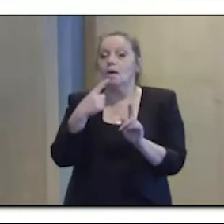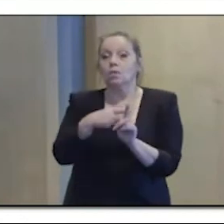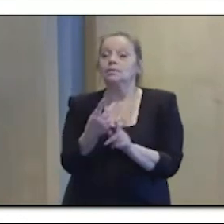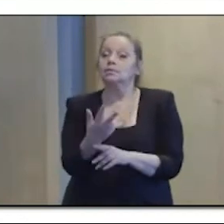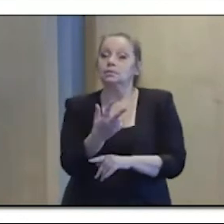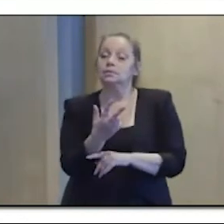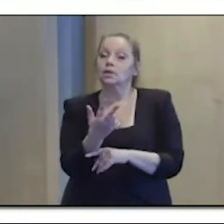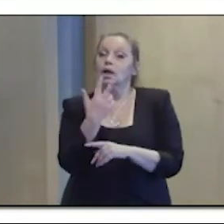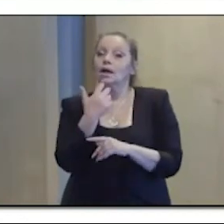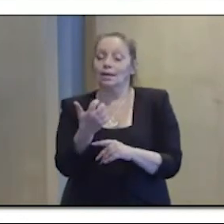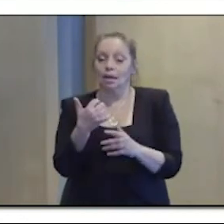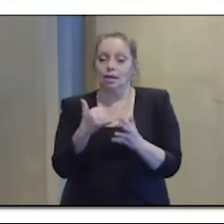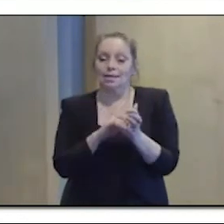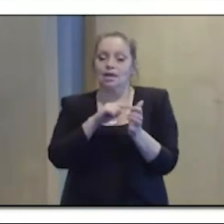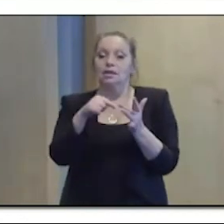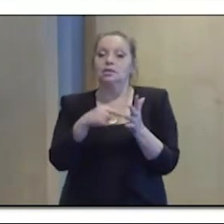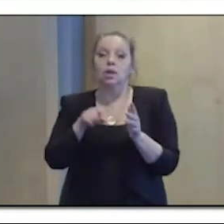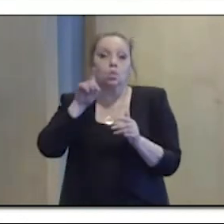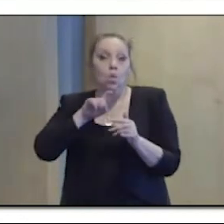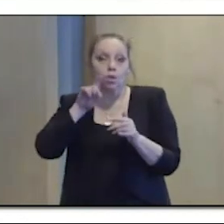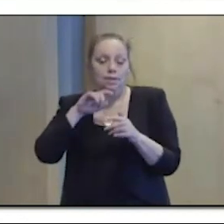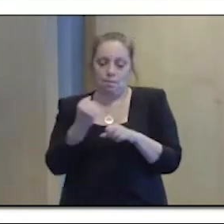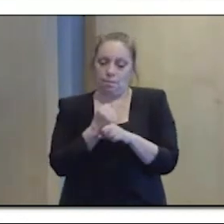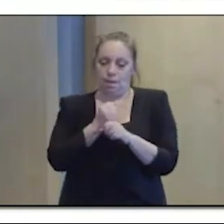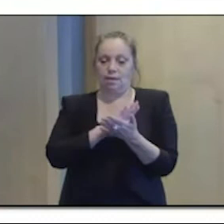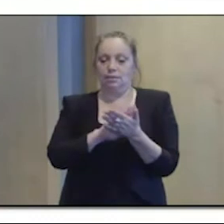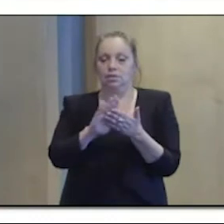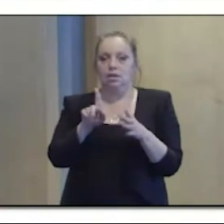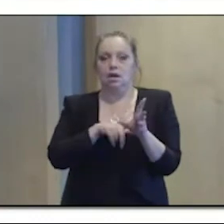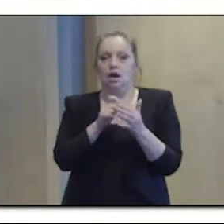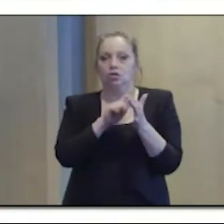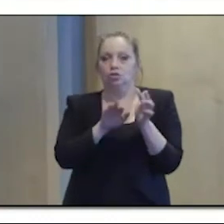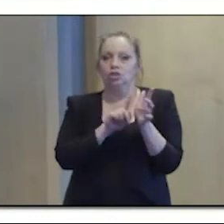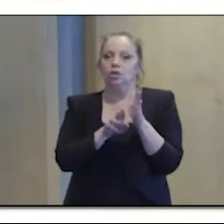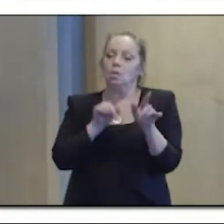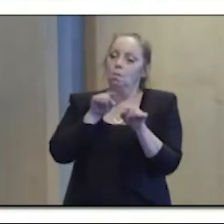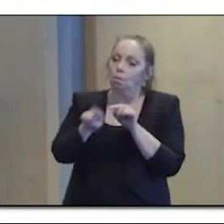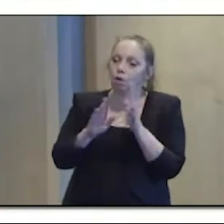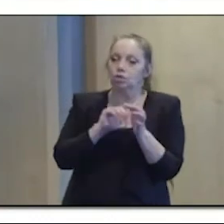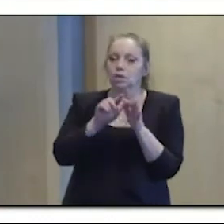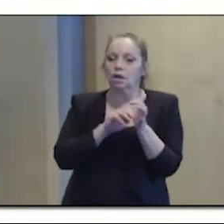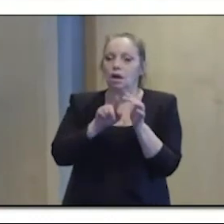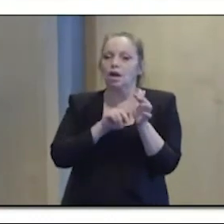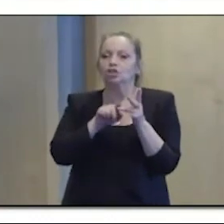split water to create hydrogen. Currently we get most of our hydrogen from hydrocarbon processes,